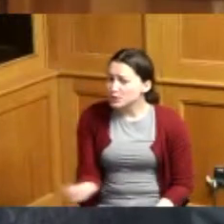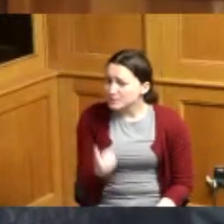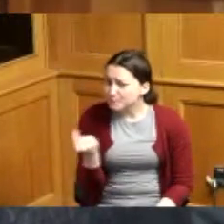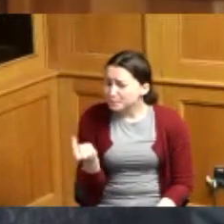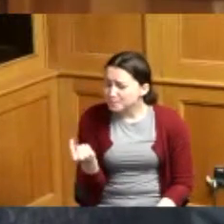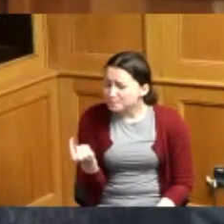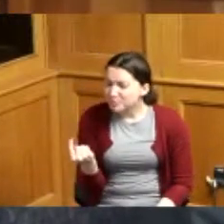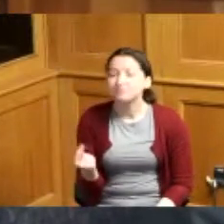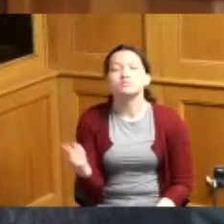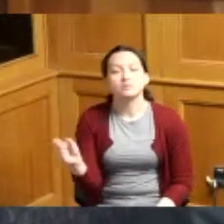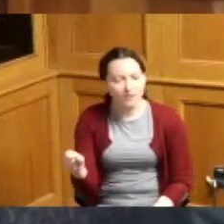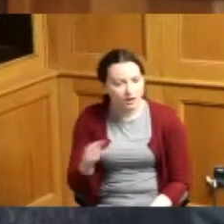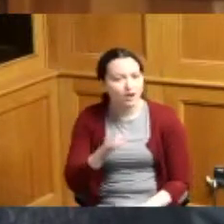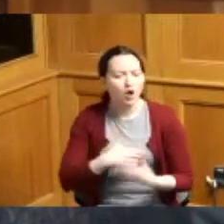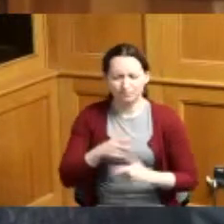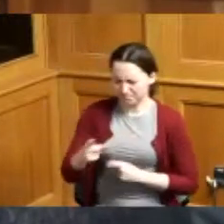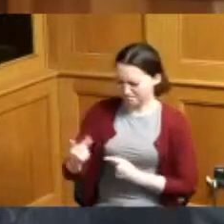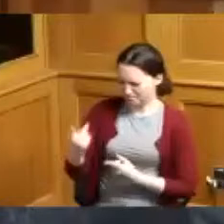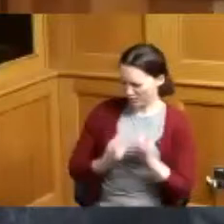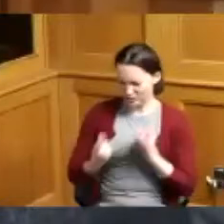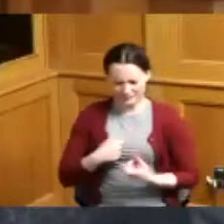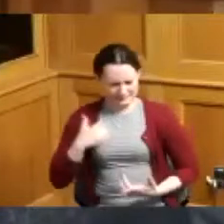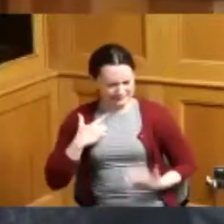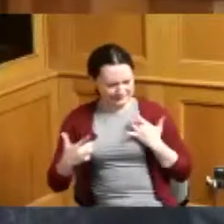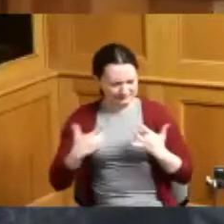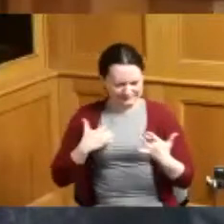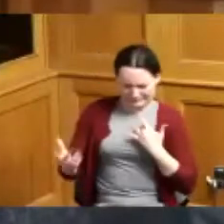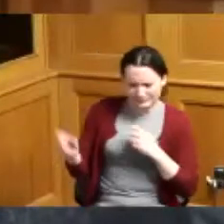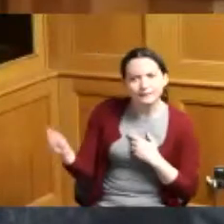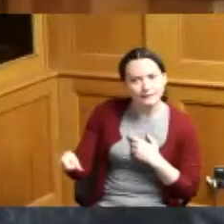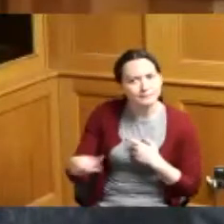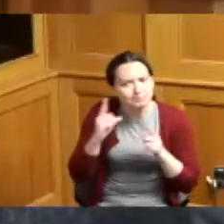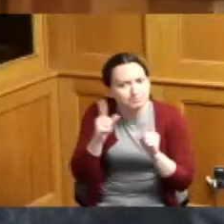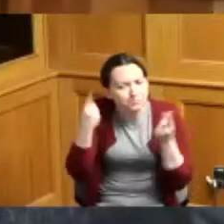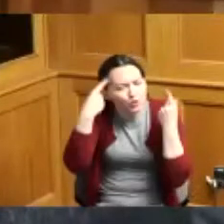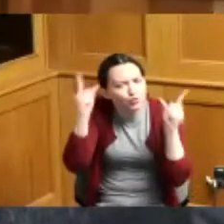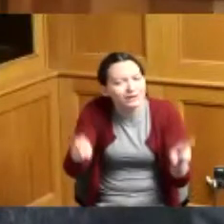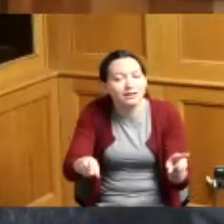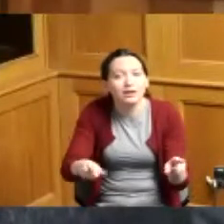you know I think we all had questions we all had some concerns um so it was laid out in front of